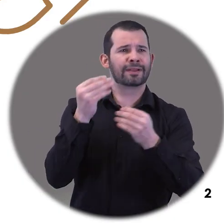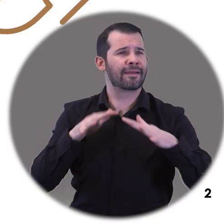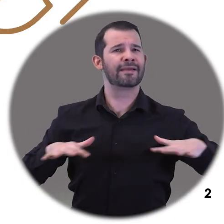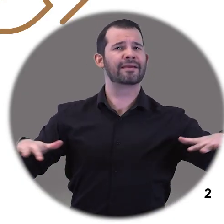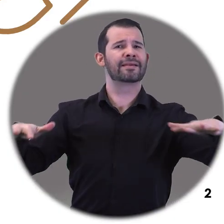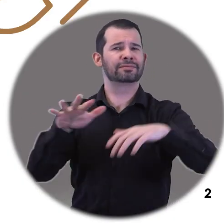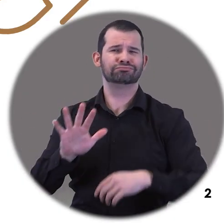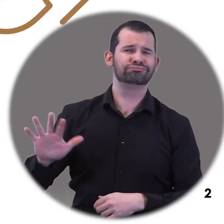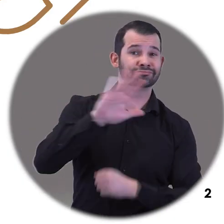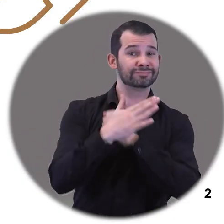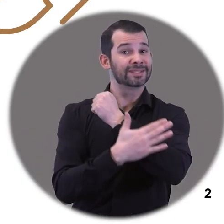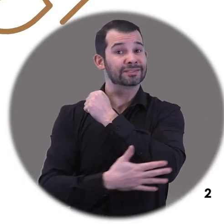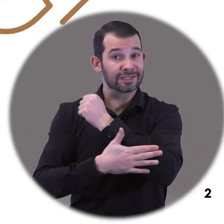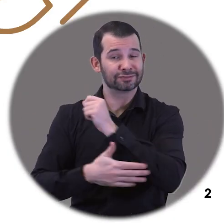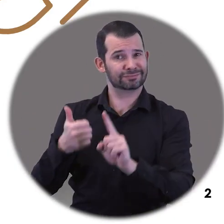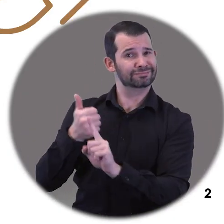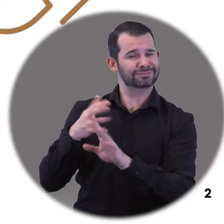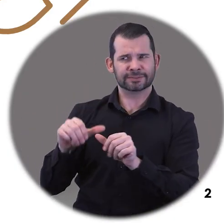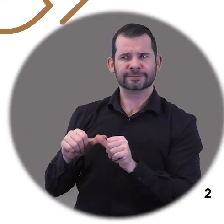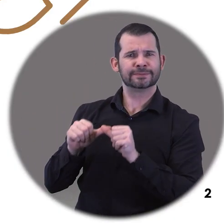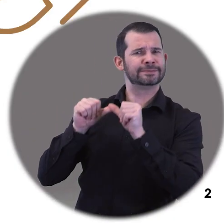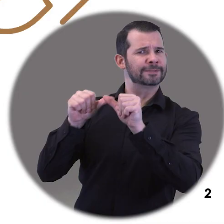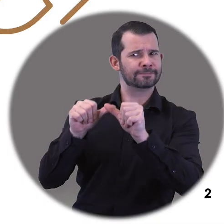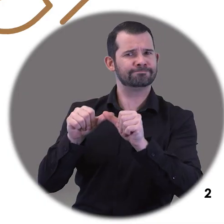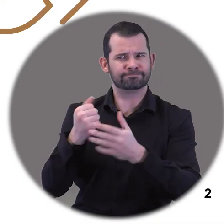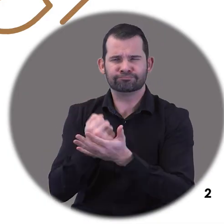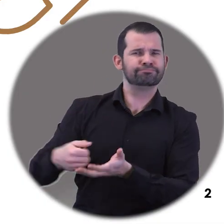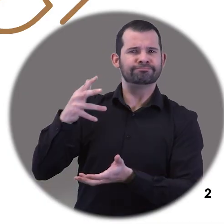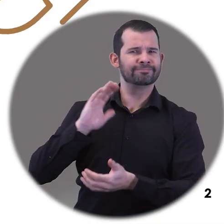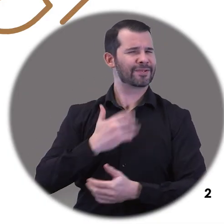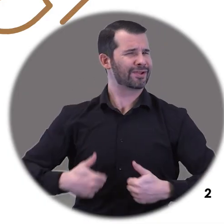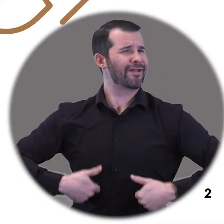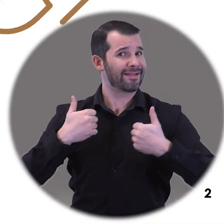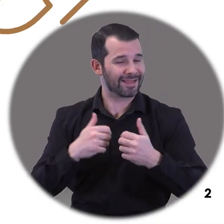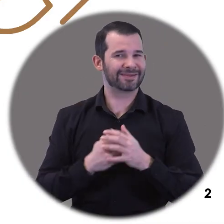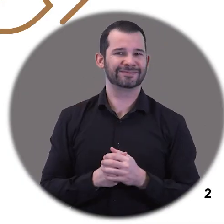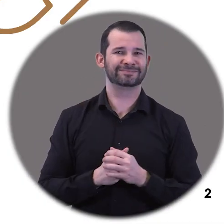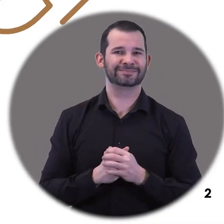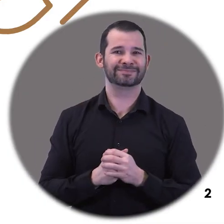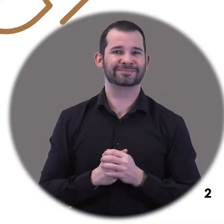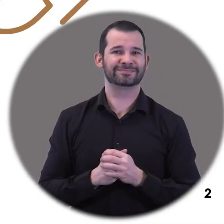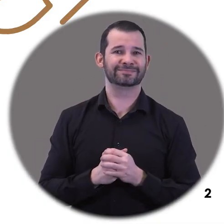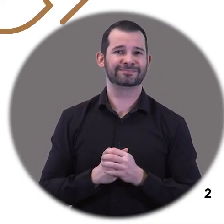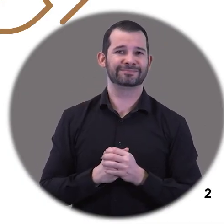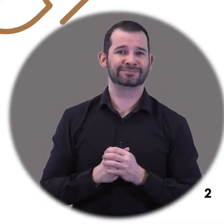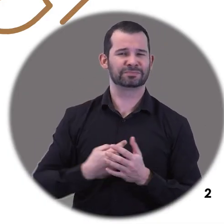the prosperous lands across the nation that sustain us and enrich our lives.